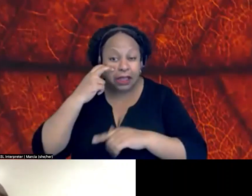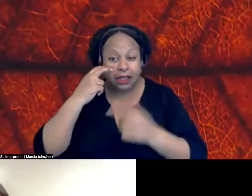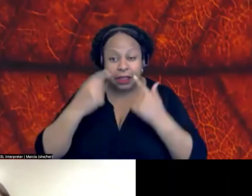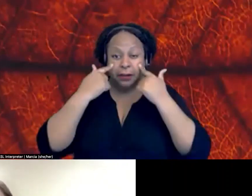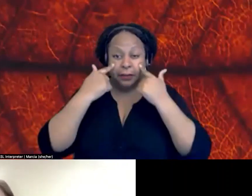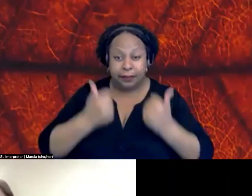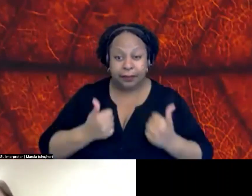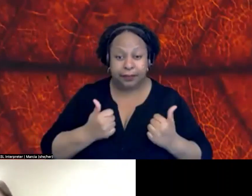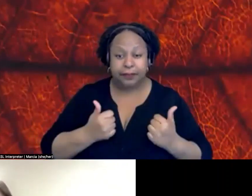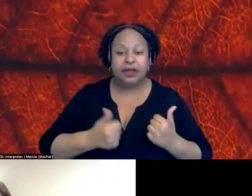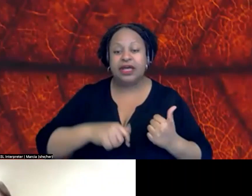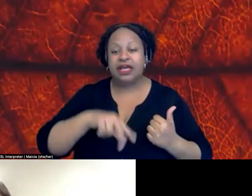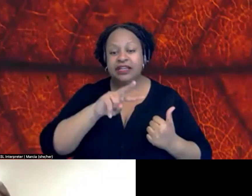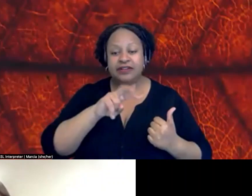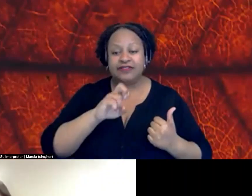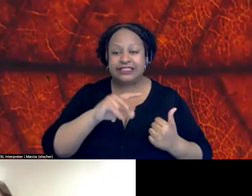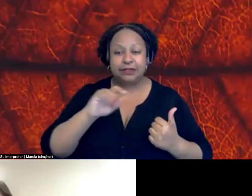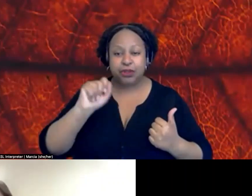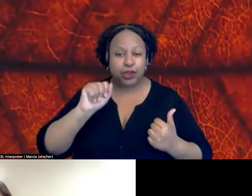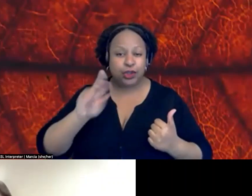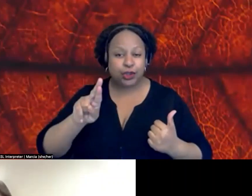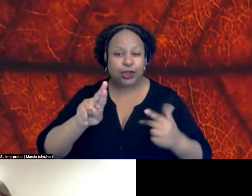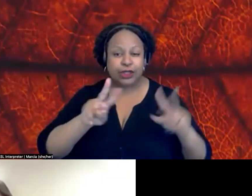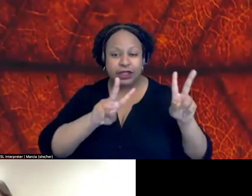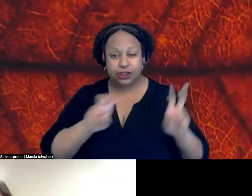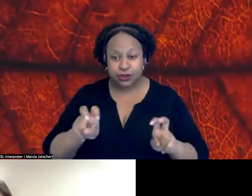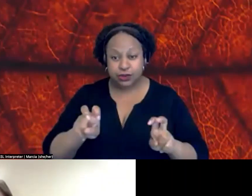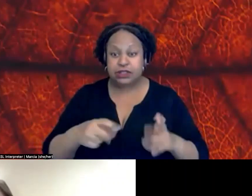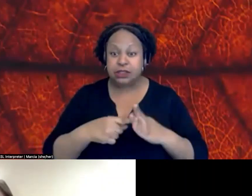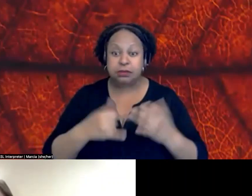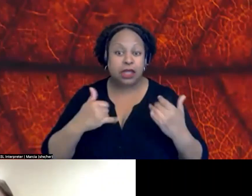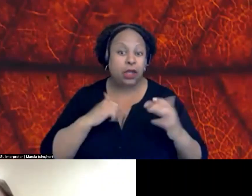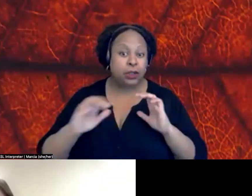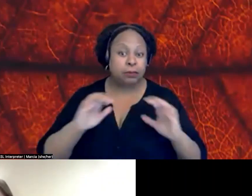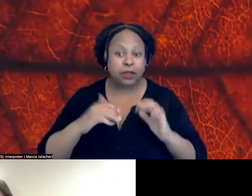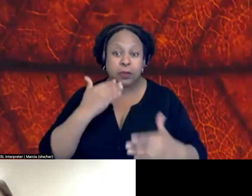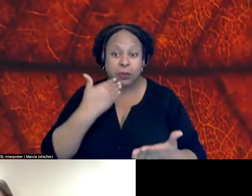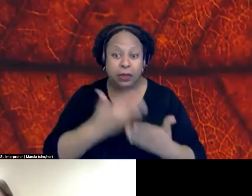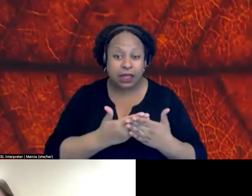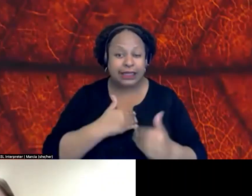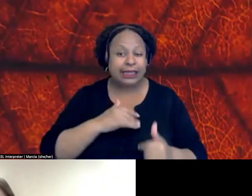So I'm able to communicate right now very well because I hear and speak of cochlear implants.